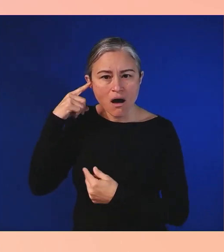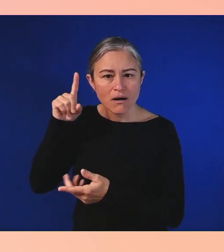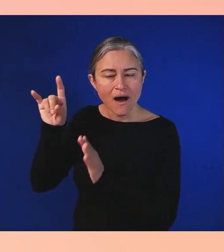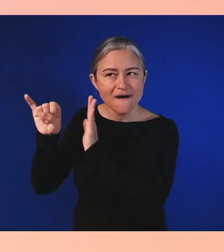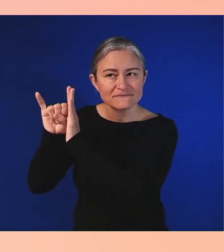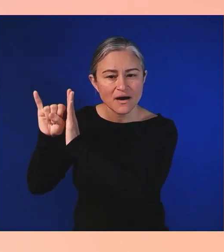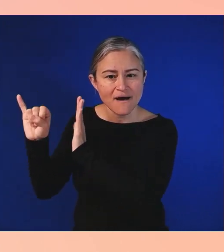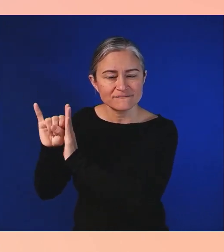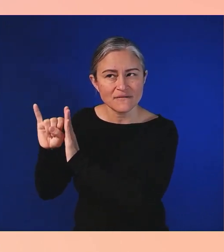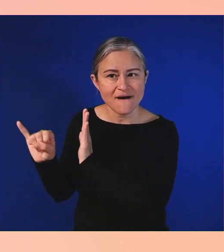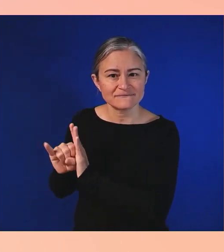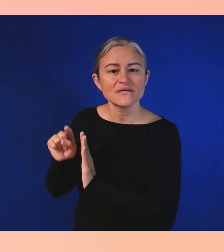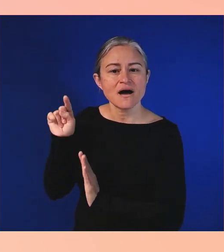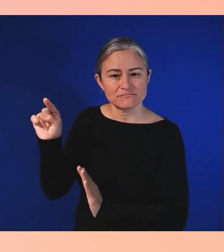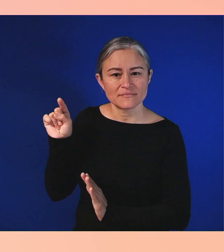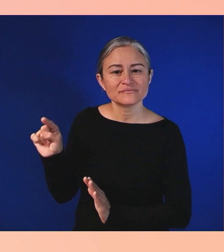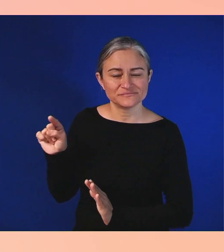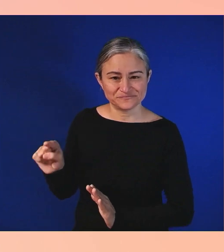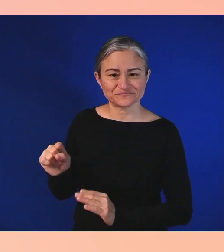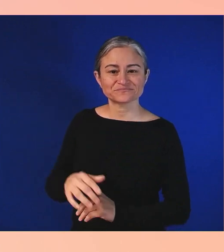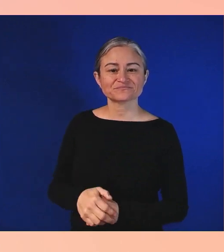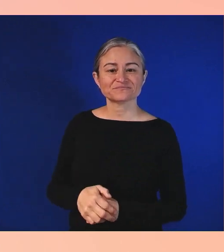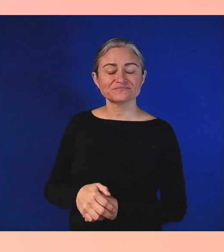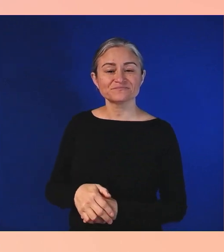faster to process than